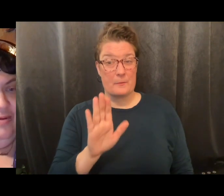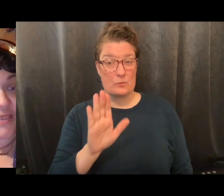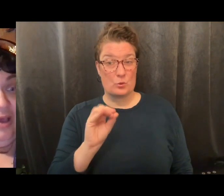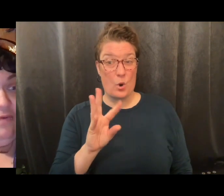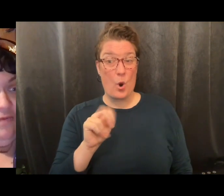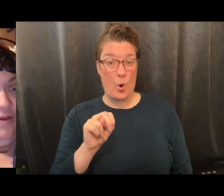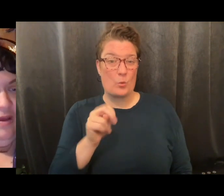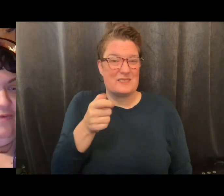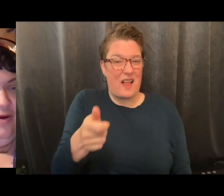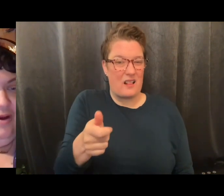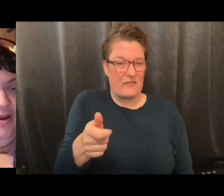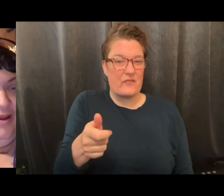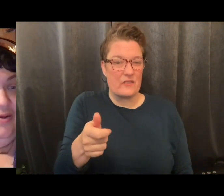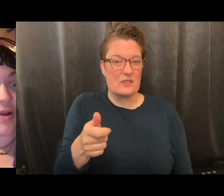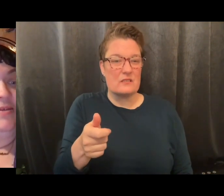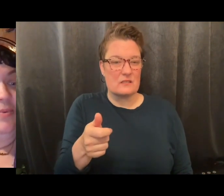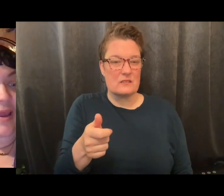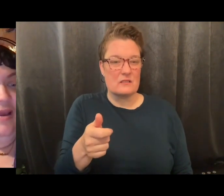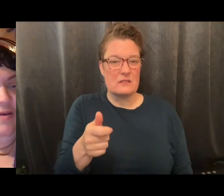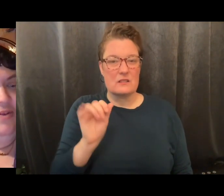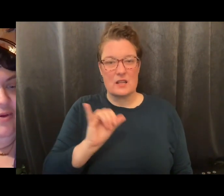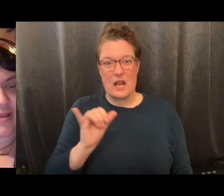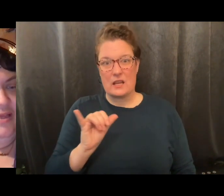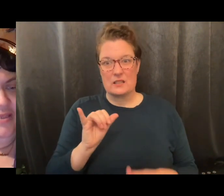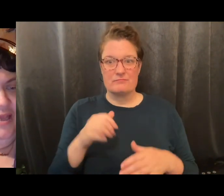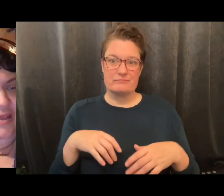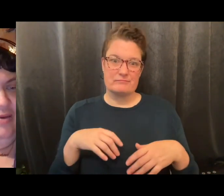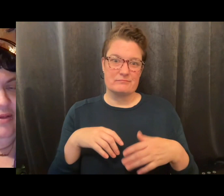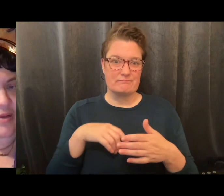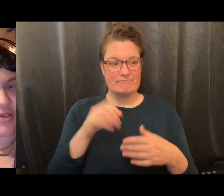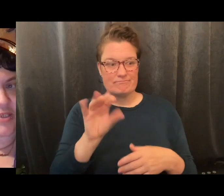you know, here's a way of doing this, like that, and just like so honest and